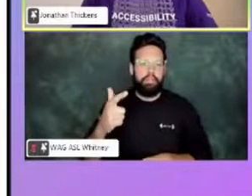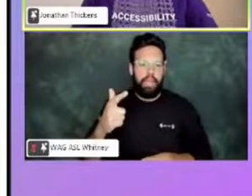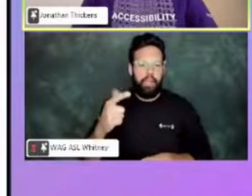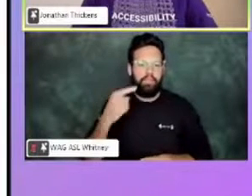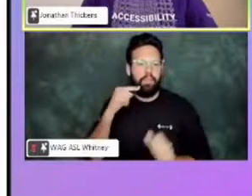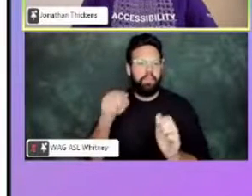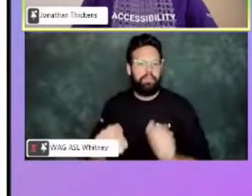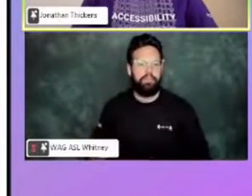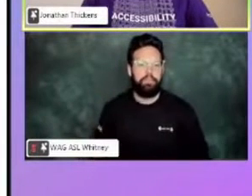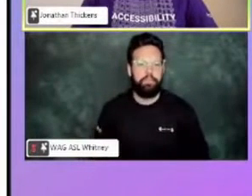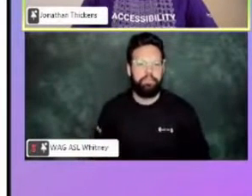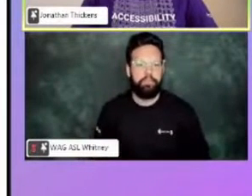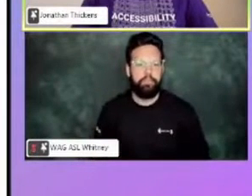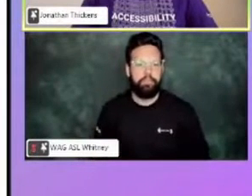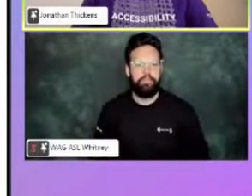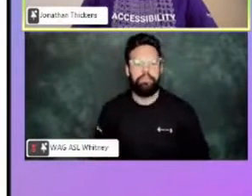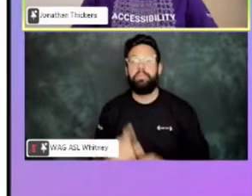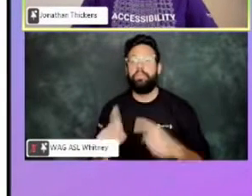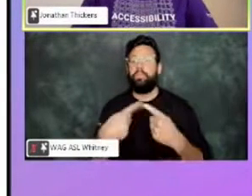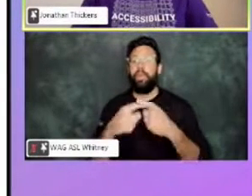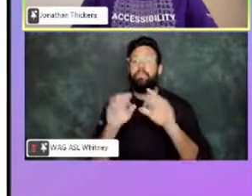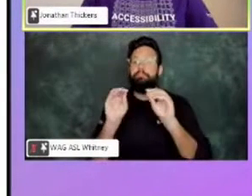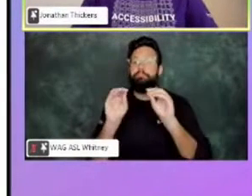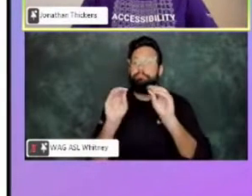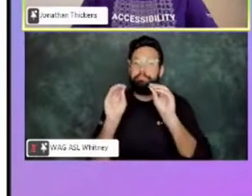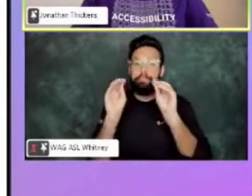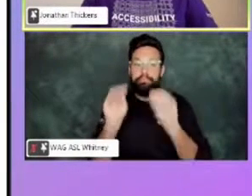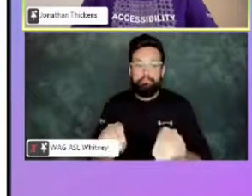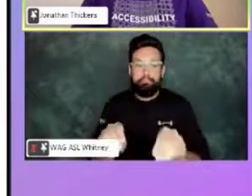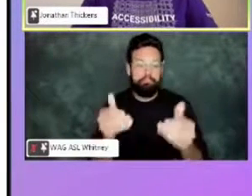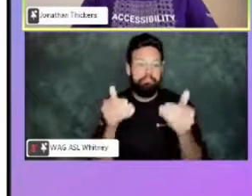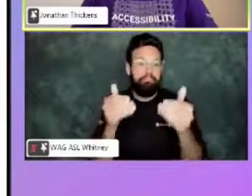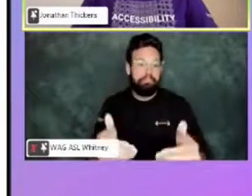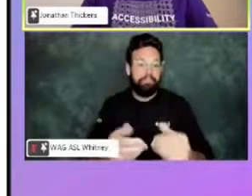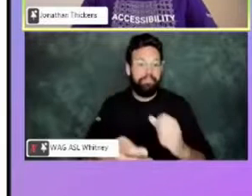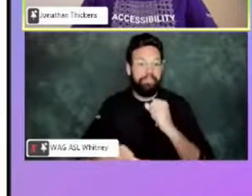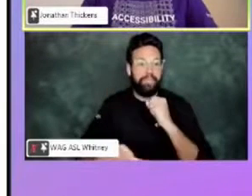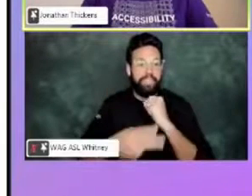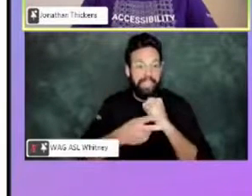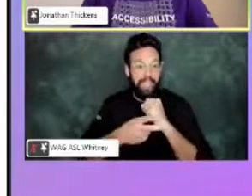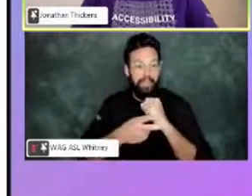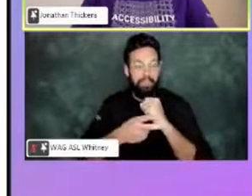Once that change is made, you can save that file and then go and commit it to the feature branch.